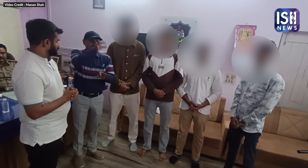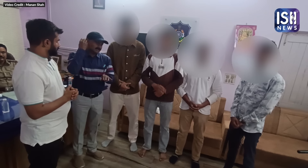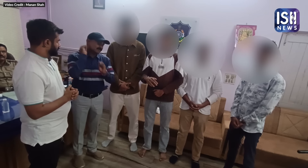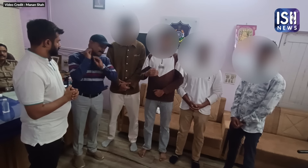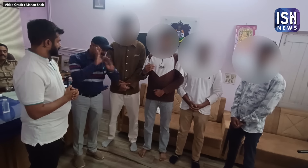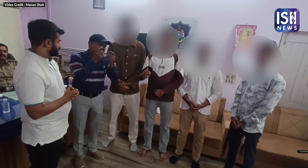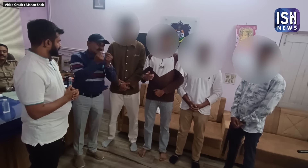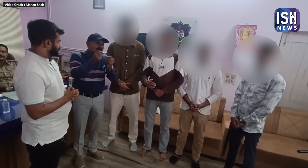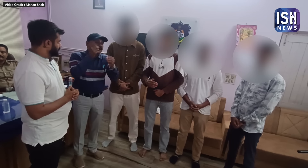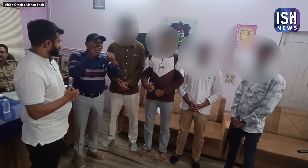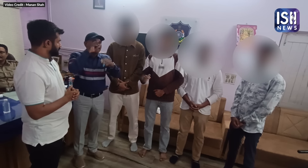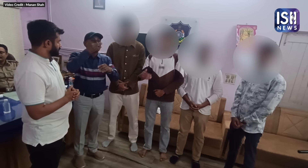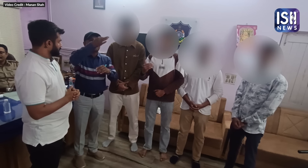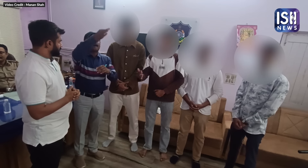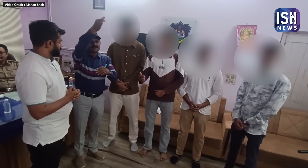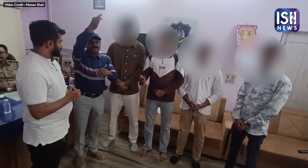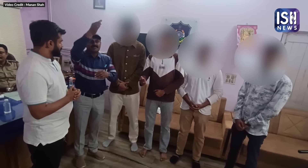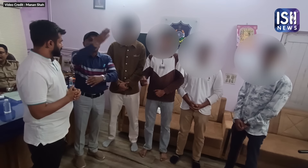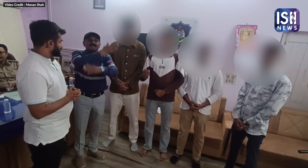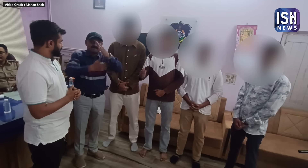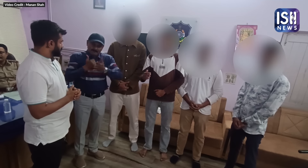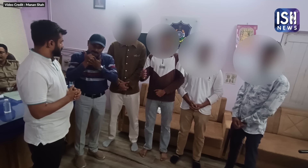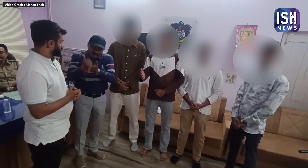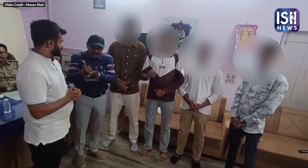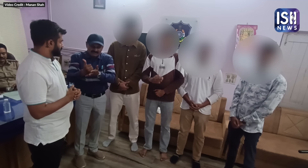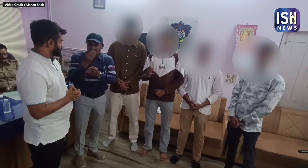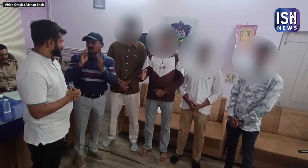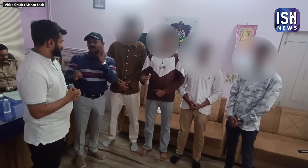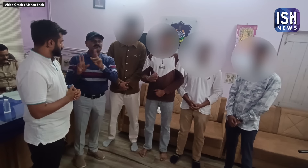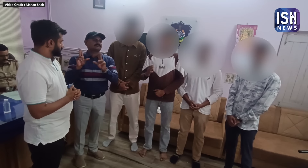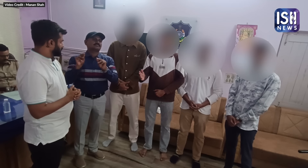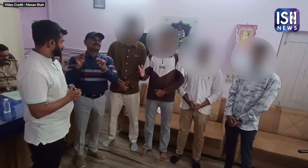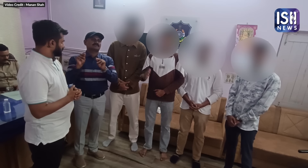This is a warning to all hearing people. Support persons with disabilities. Do not mock them.